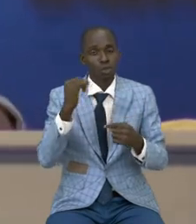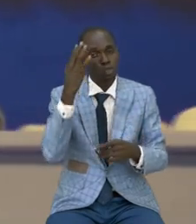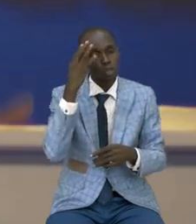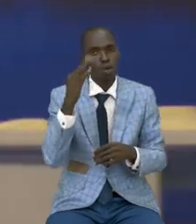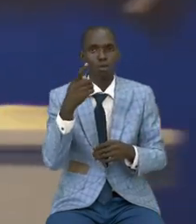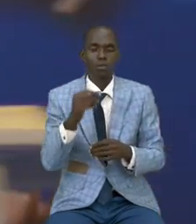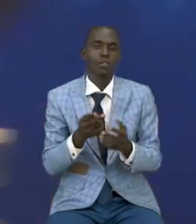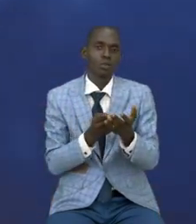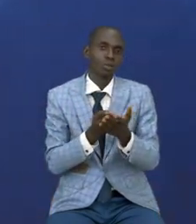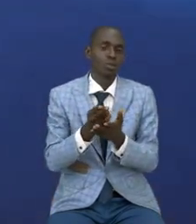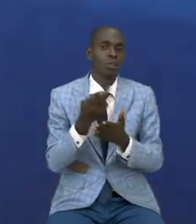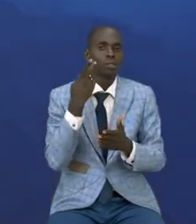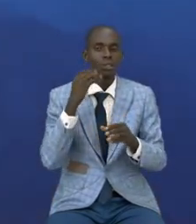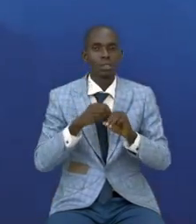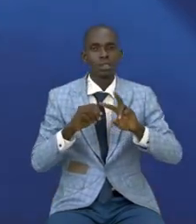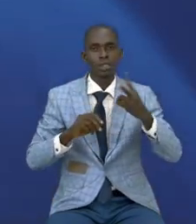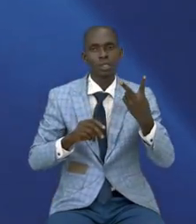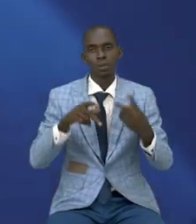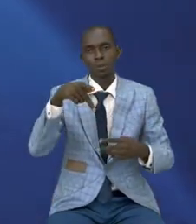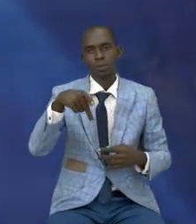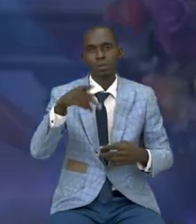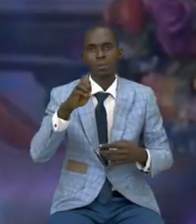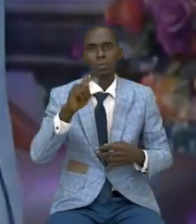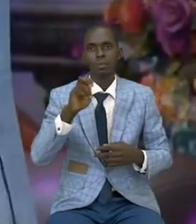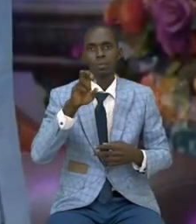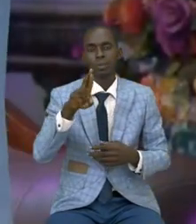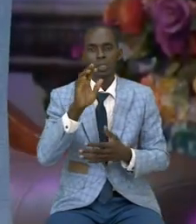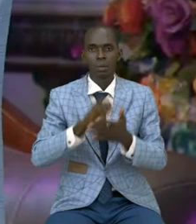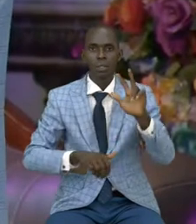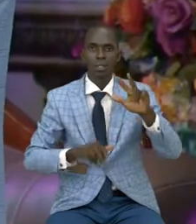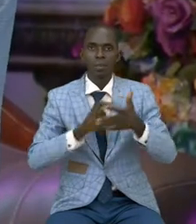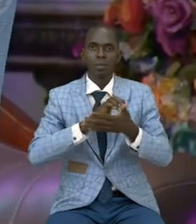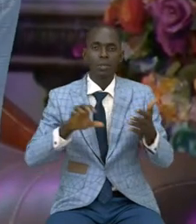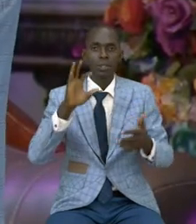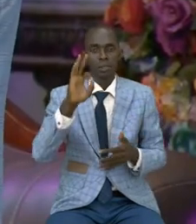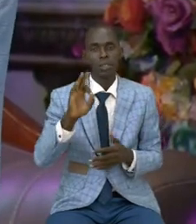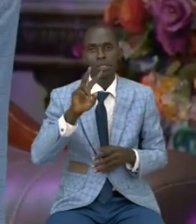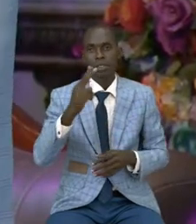at second peter there chapter three we're looking at verse nine in second peter chapter three let's